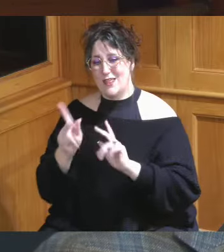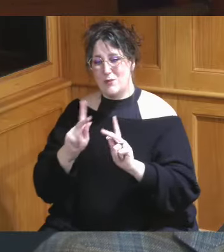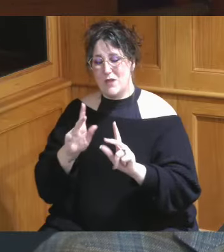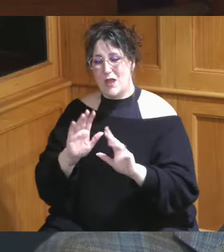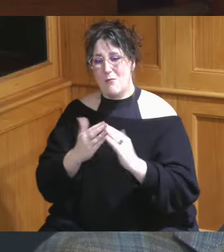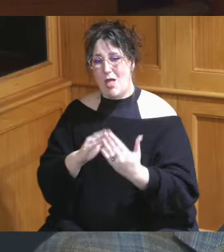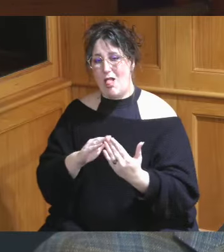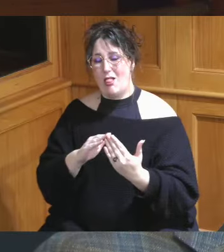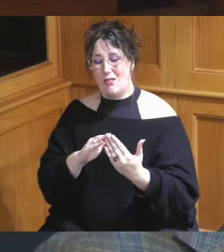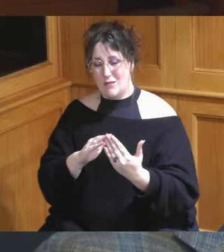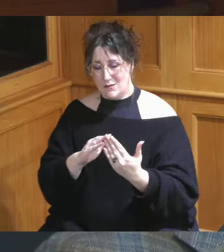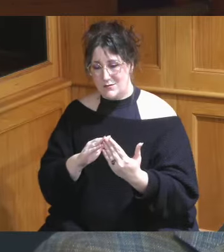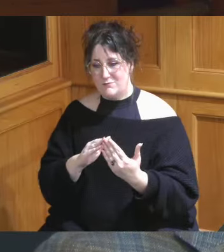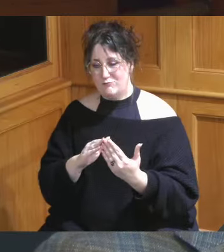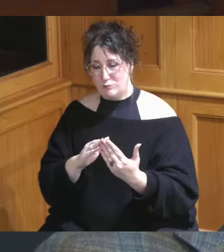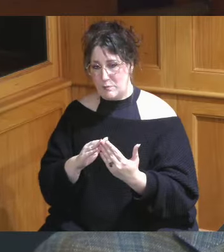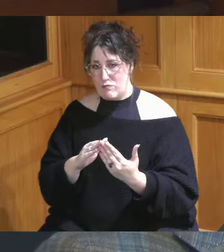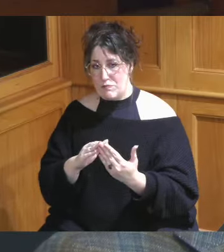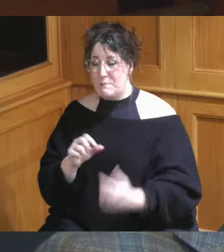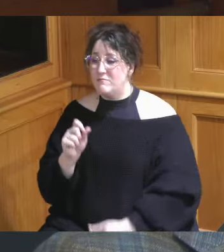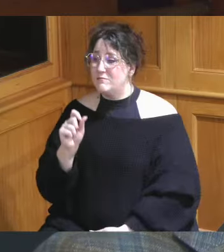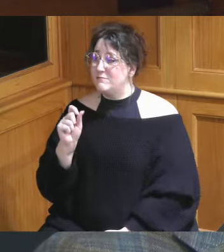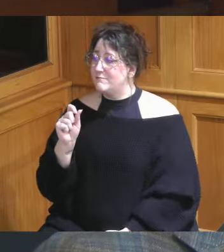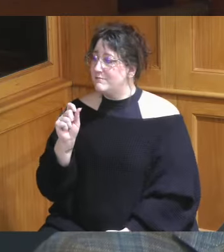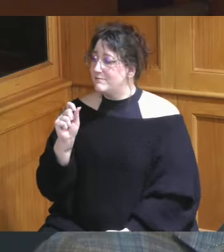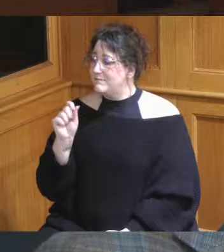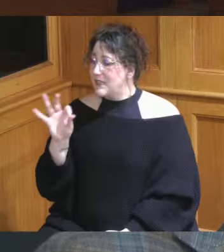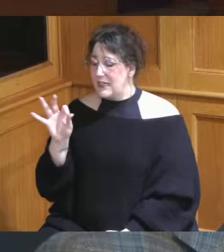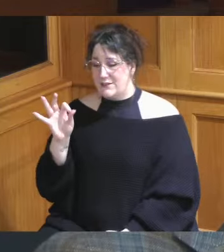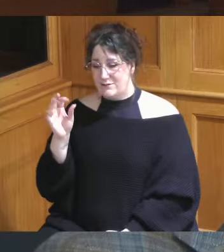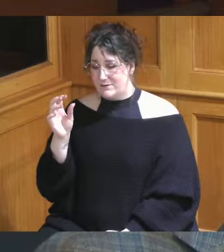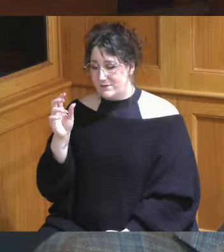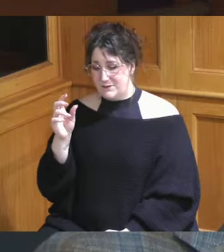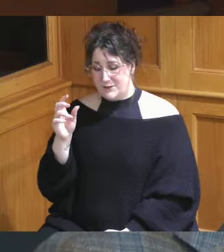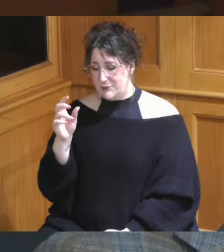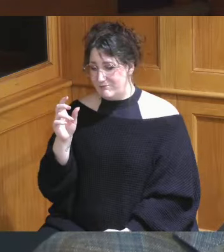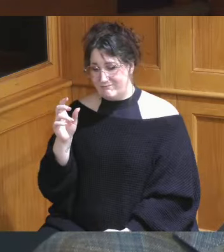that. And then last but not least, if you've lost a loved one, this is a grieving time for a lot of